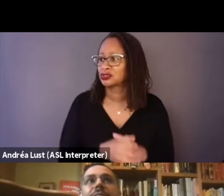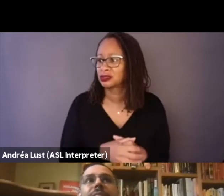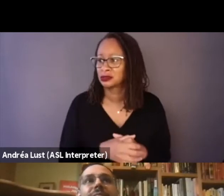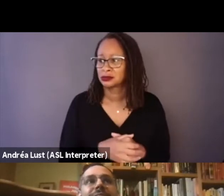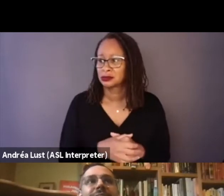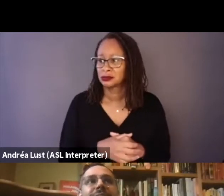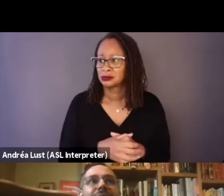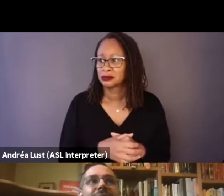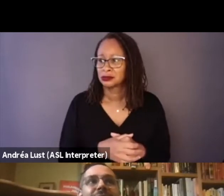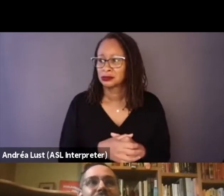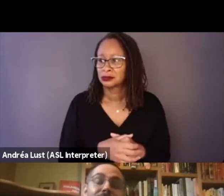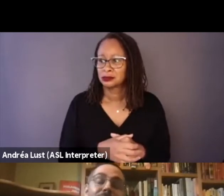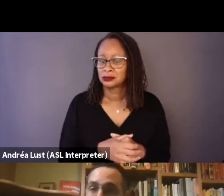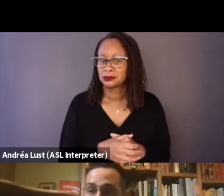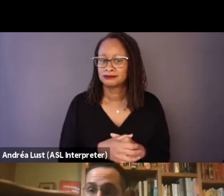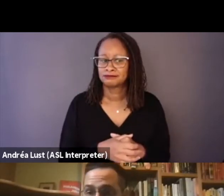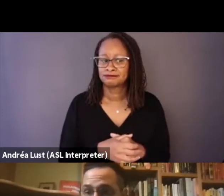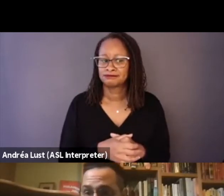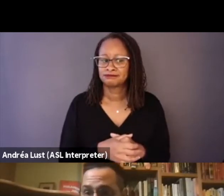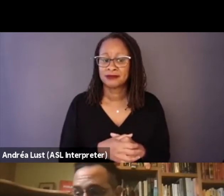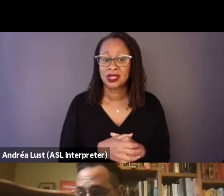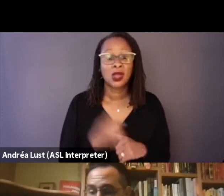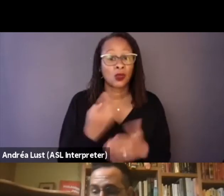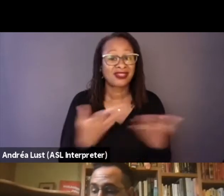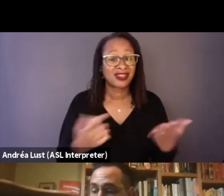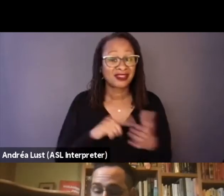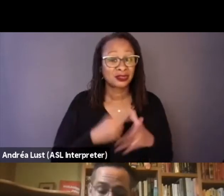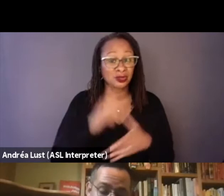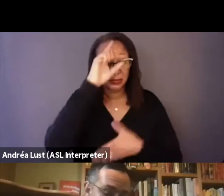I think something that I've come to believe, at least in the United States,